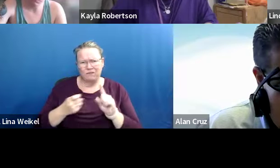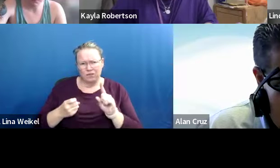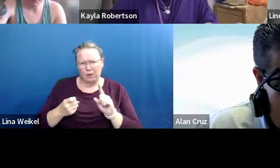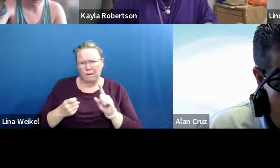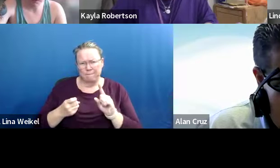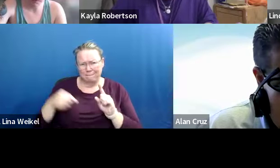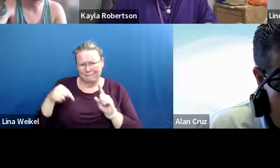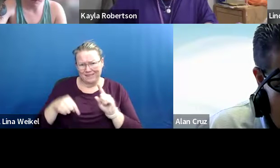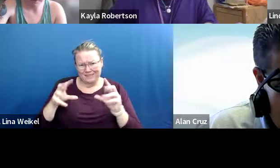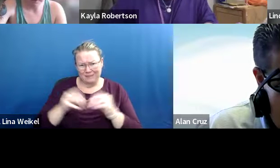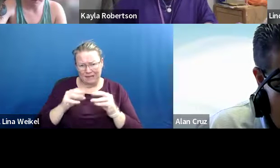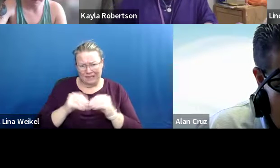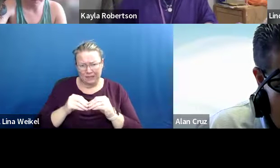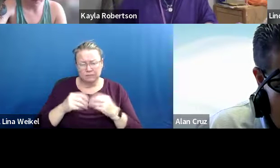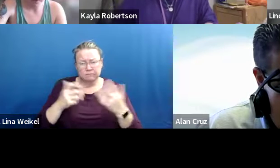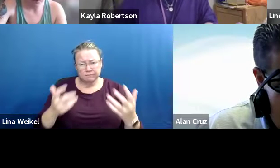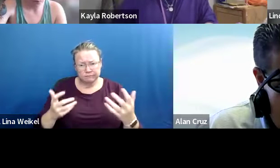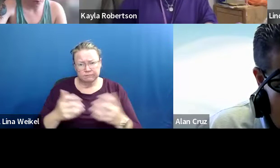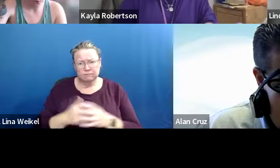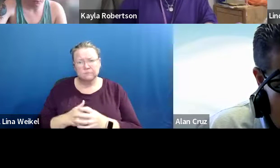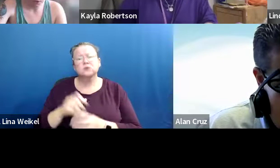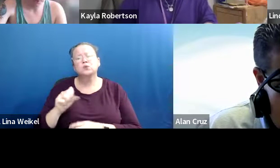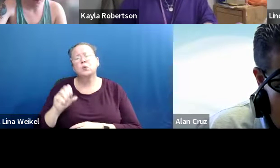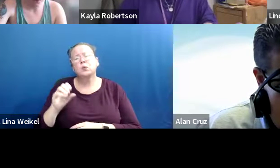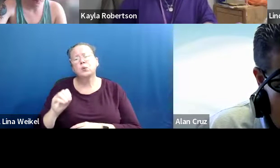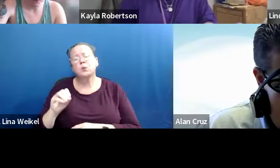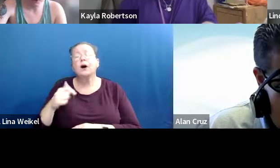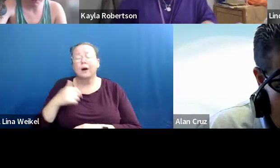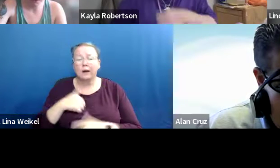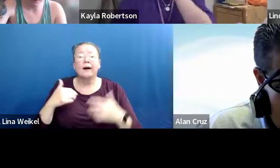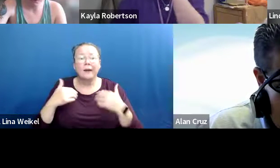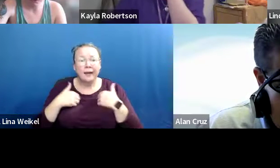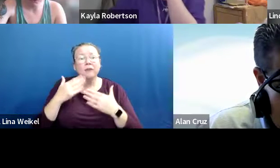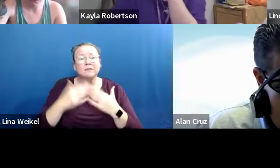Harm (He/Him): this meeting? So I do have like some ideas